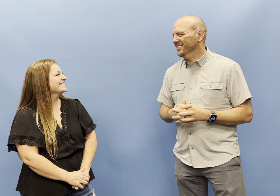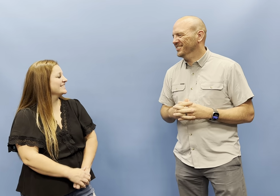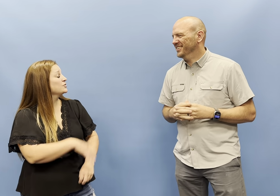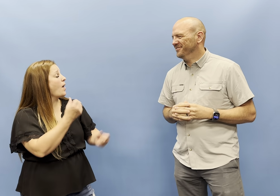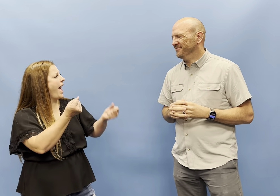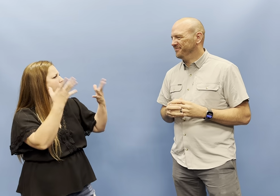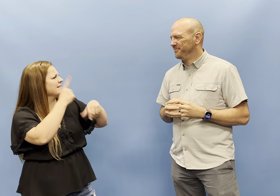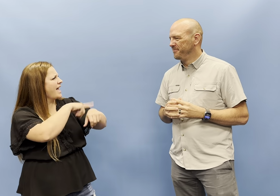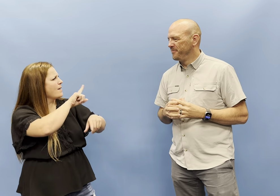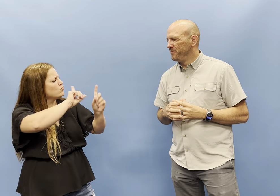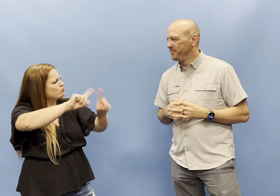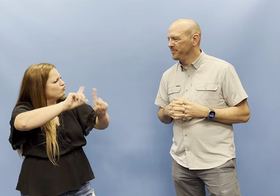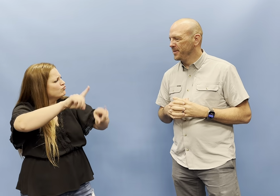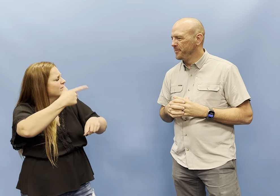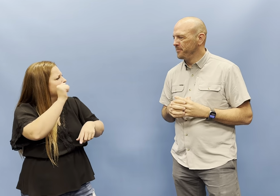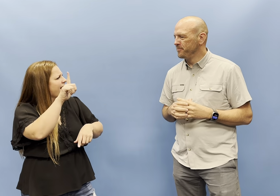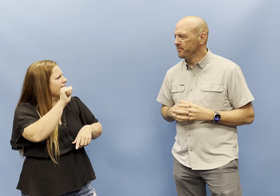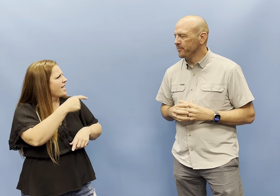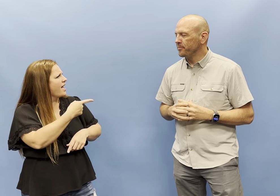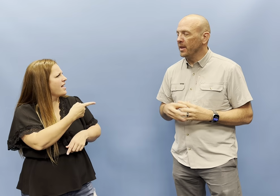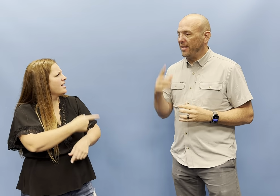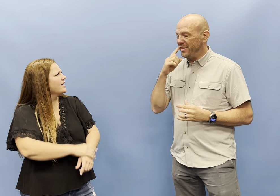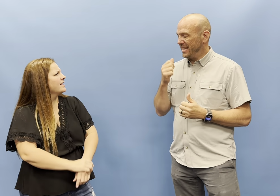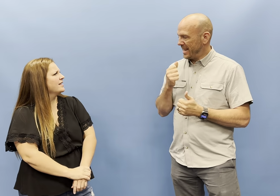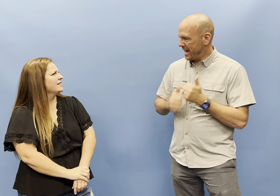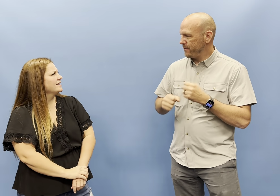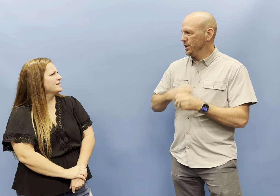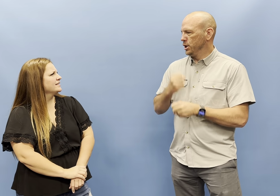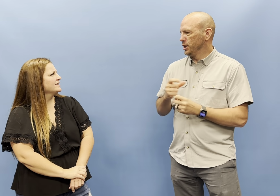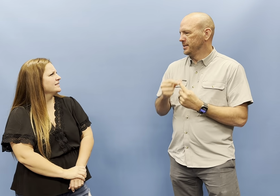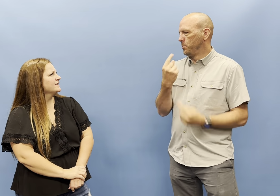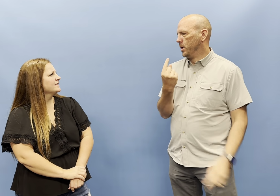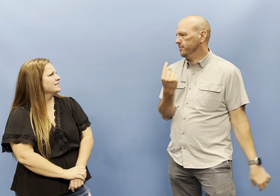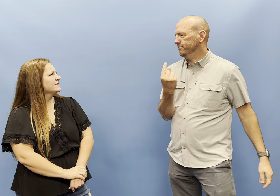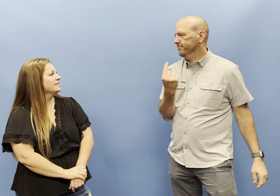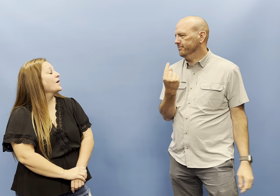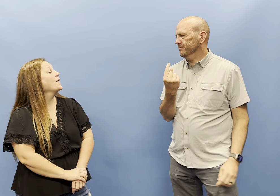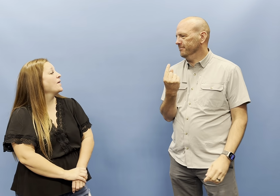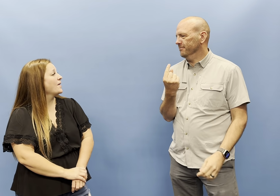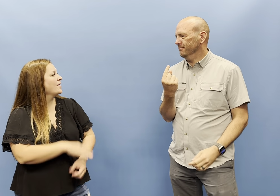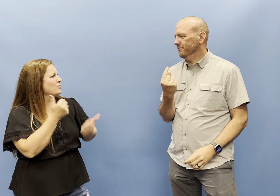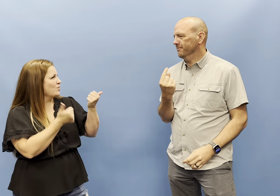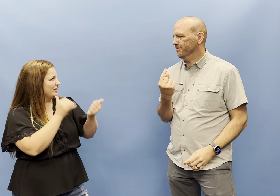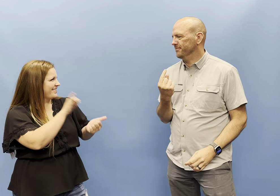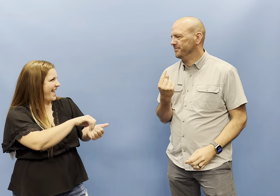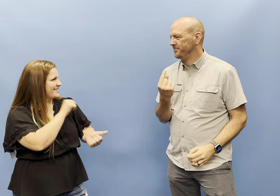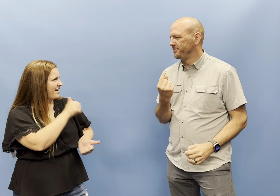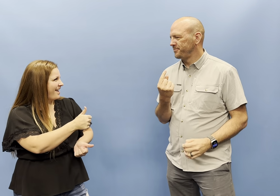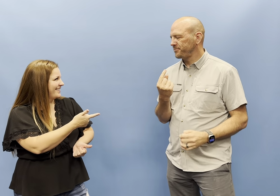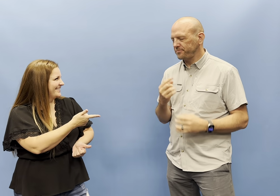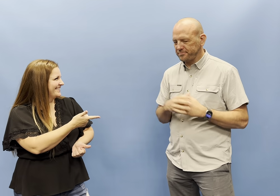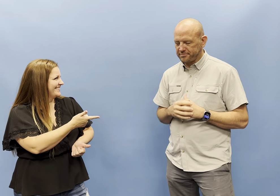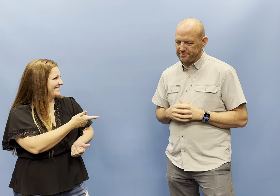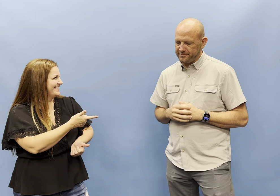How many times have you gone to the Gala? I think I went to every year, except one. Which year did you not go?